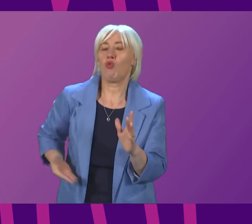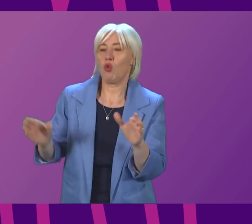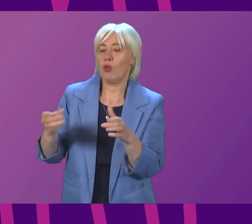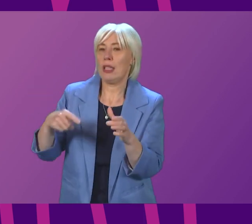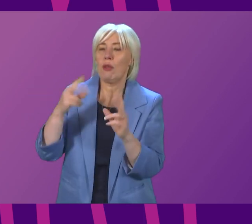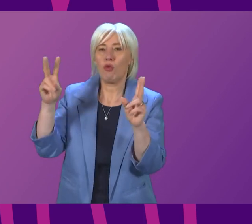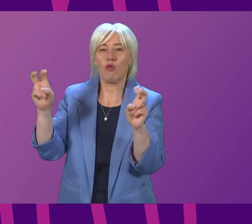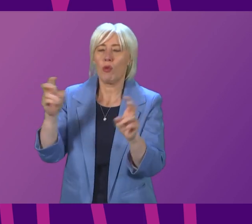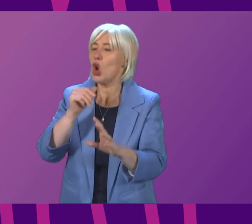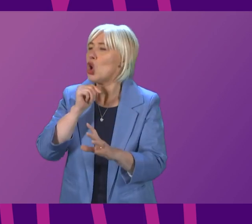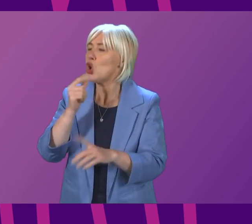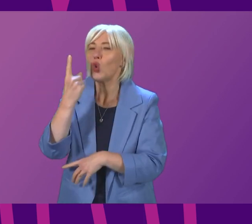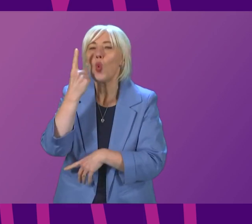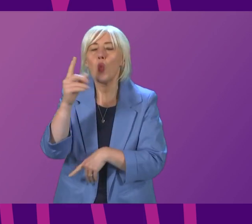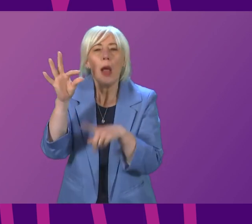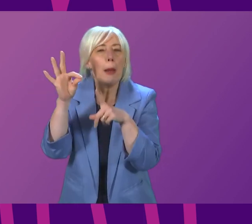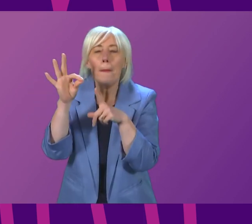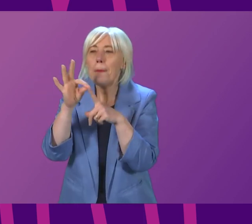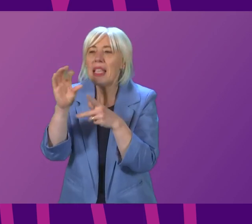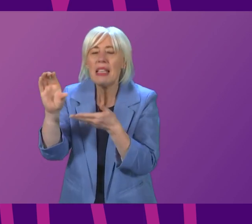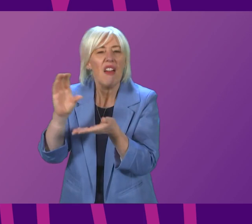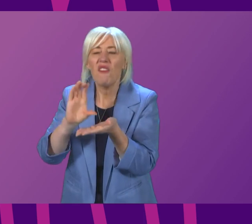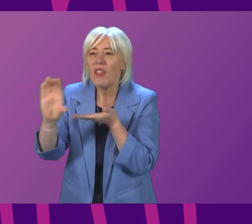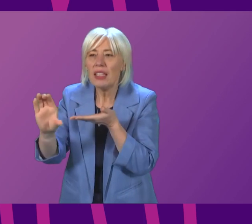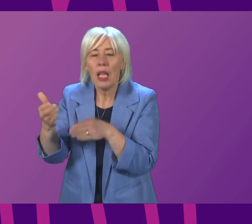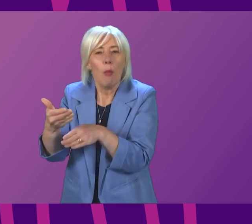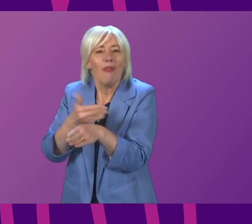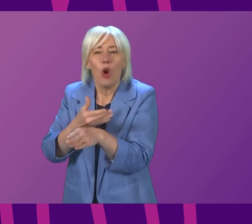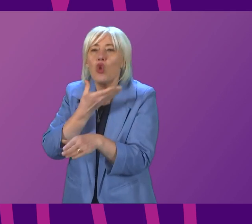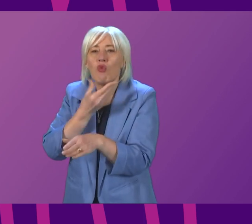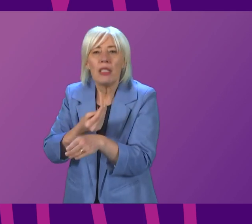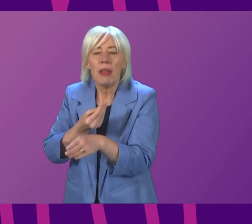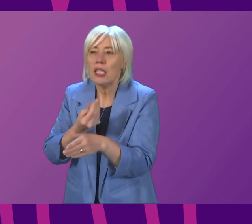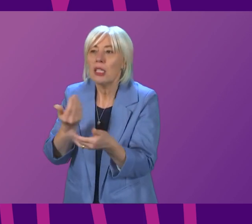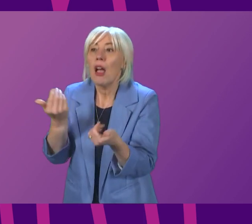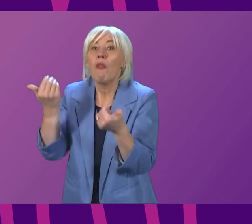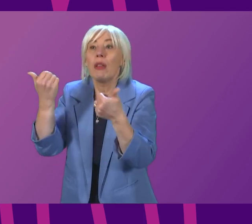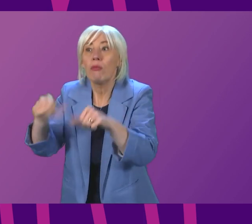“not a single penny of the funding we were promised before Christmas has reached businesses”.